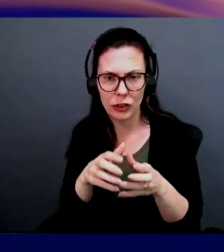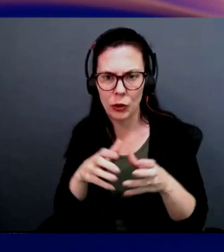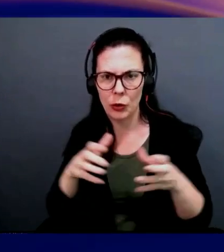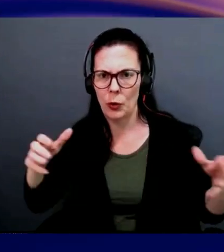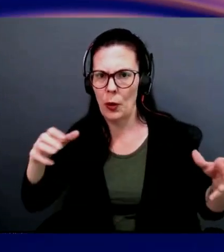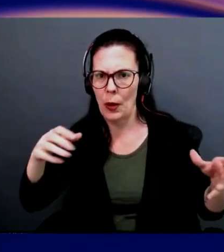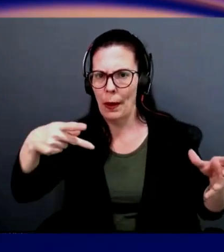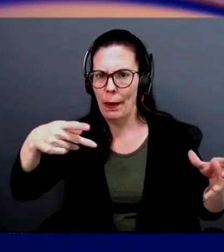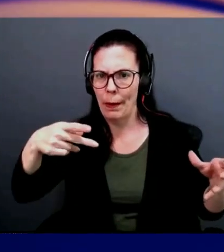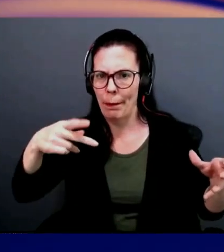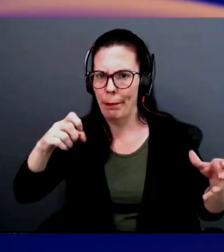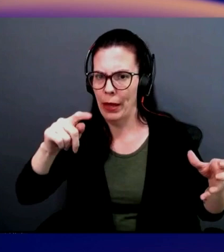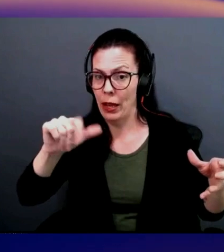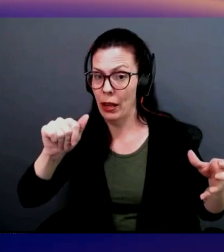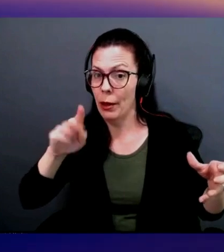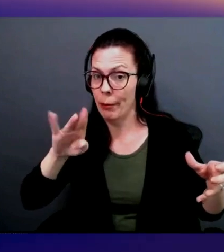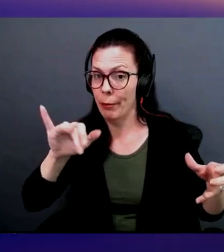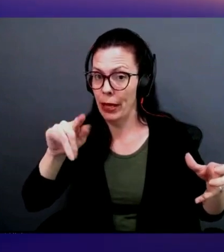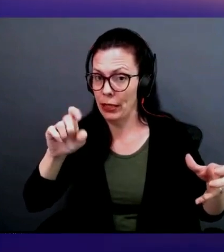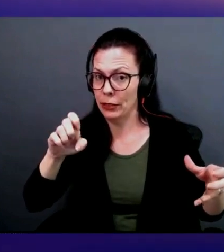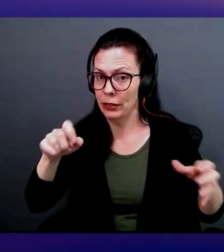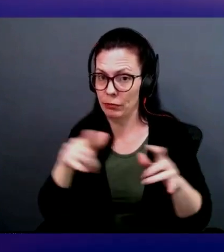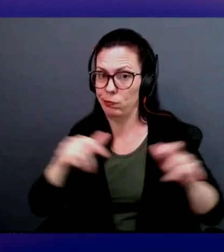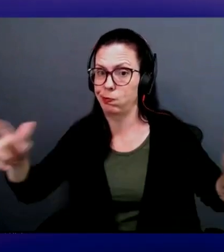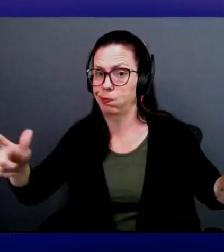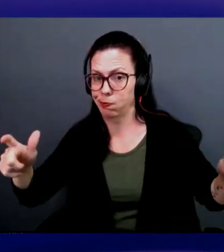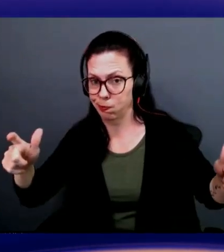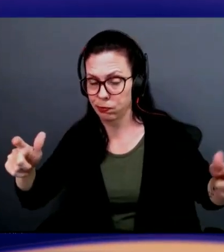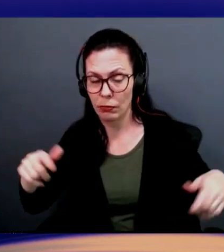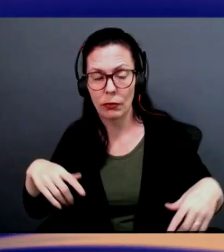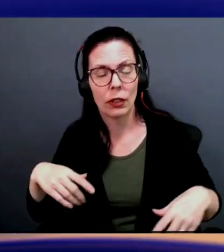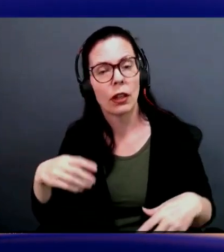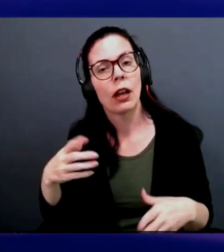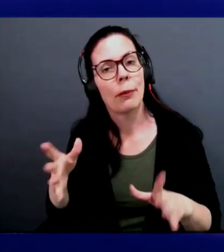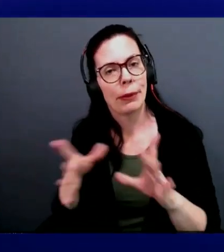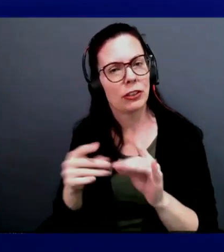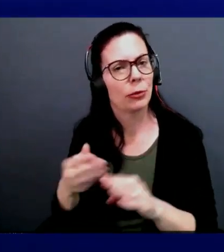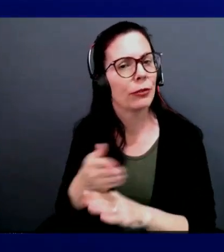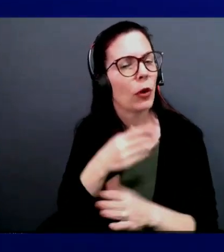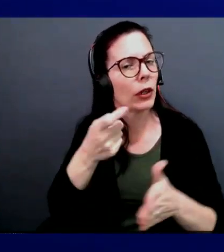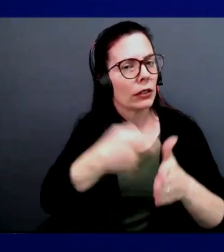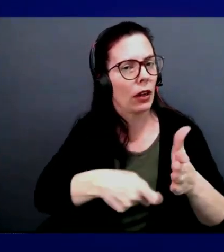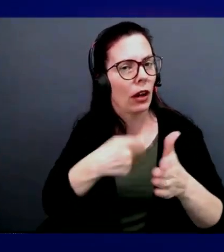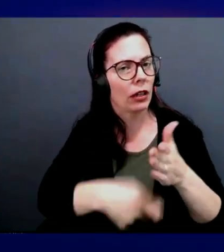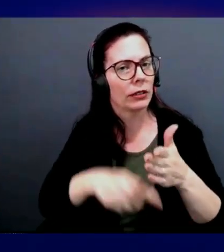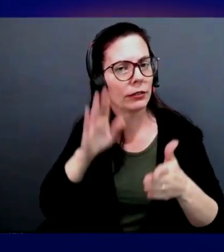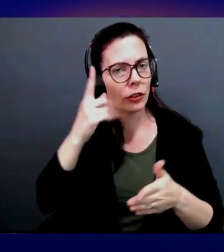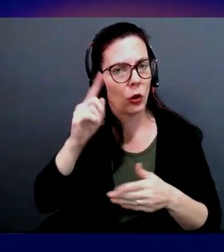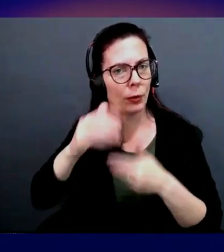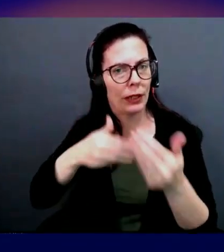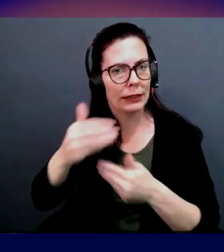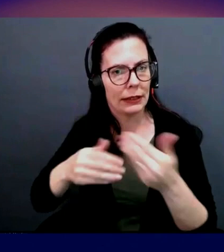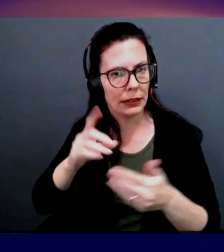And as I mentioned earlier, the cost of your data processing is a function of the data that you processed,